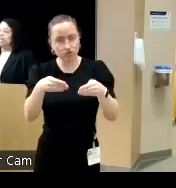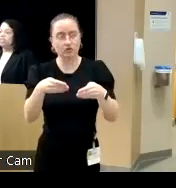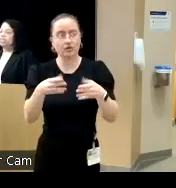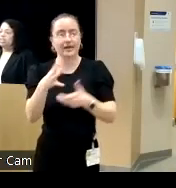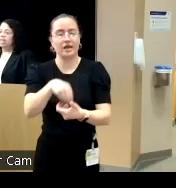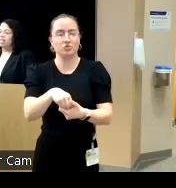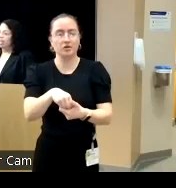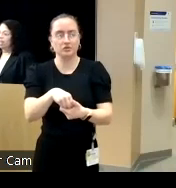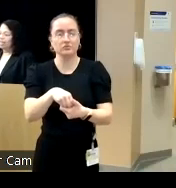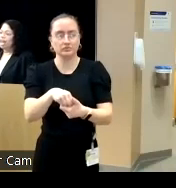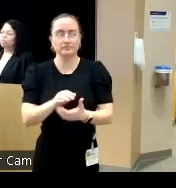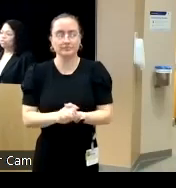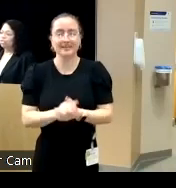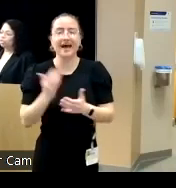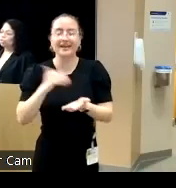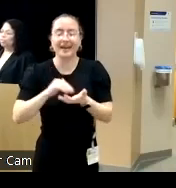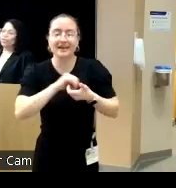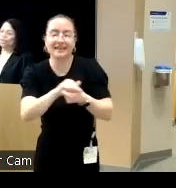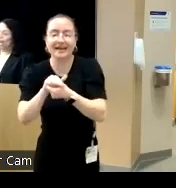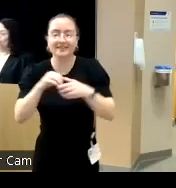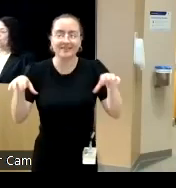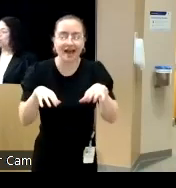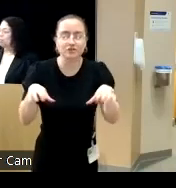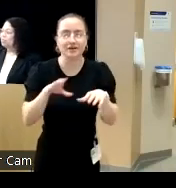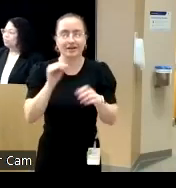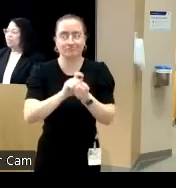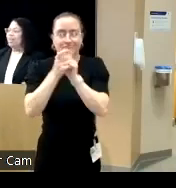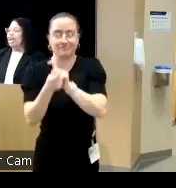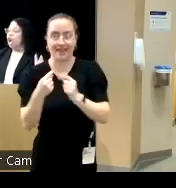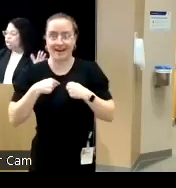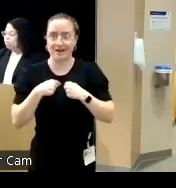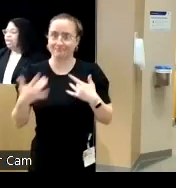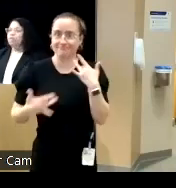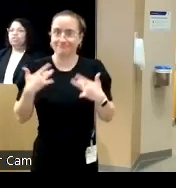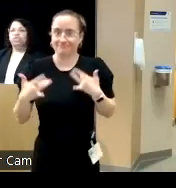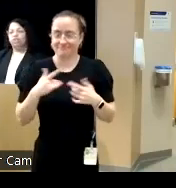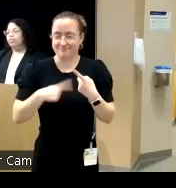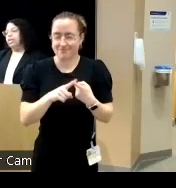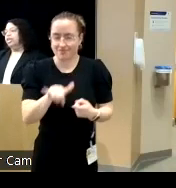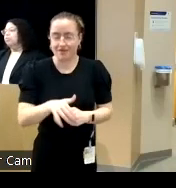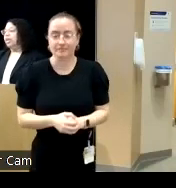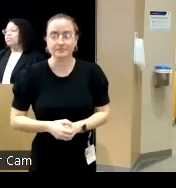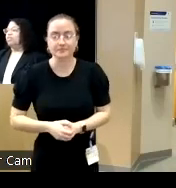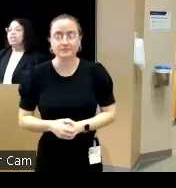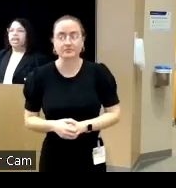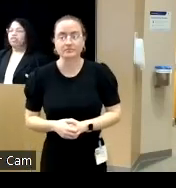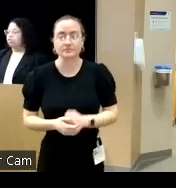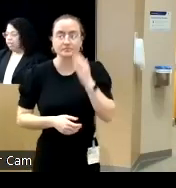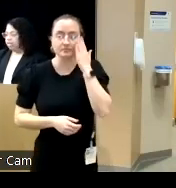transformation that I'm just so jazzed about and then being able to intervene based on clients